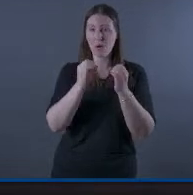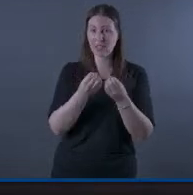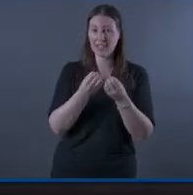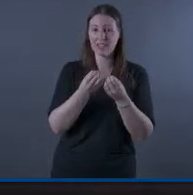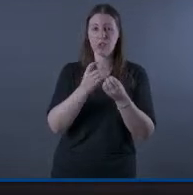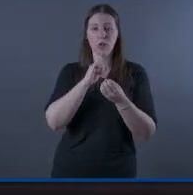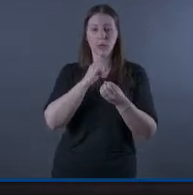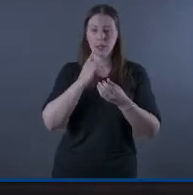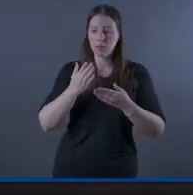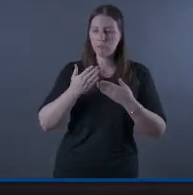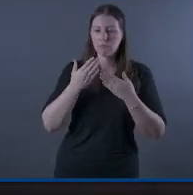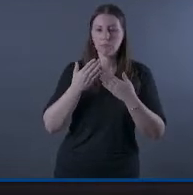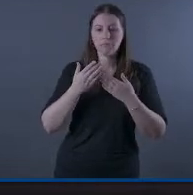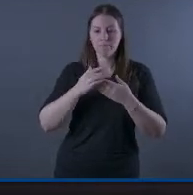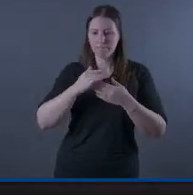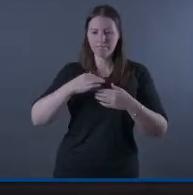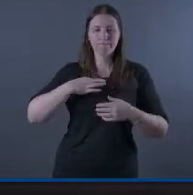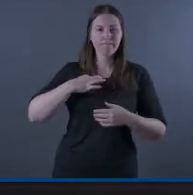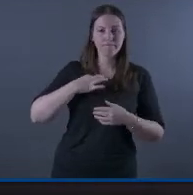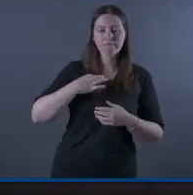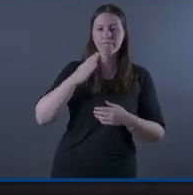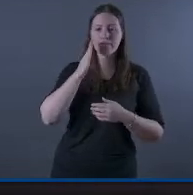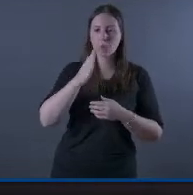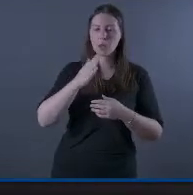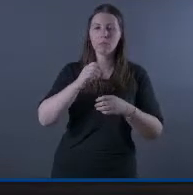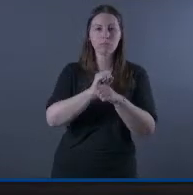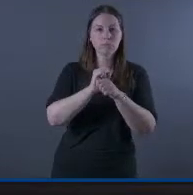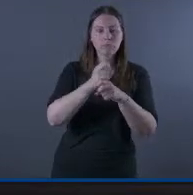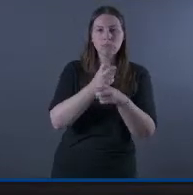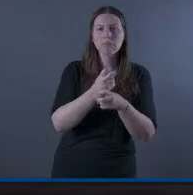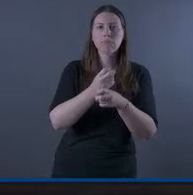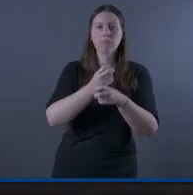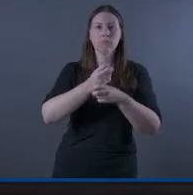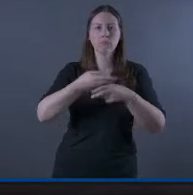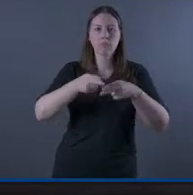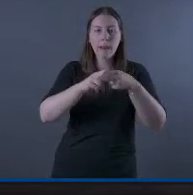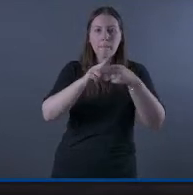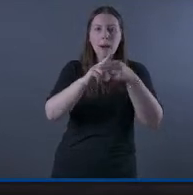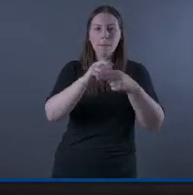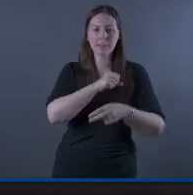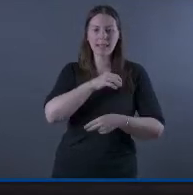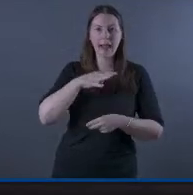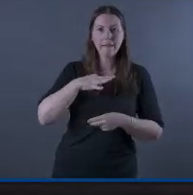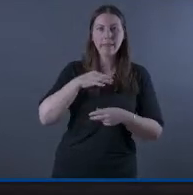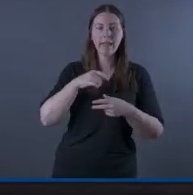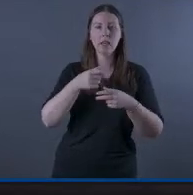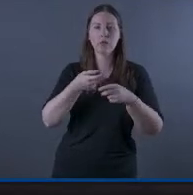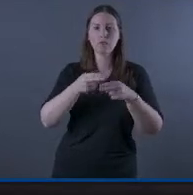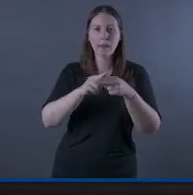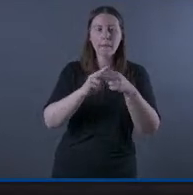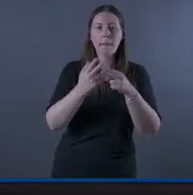ramped up staffing in order to make sure that our community is well-prepared when there is more vaccine.